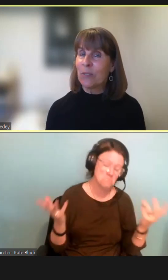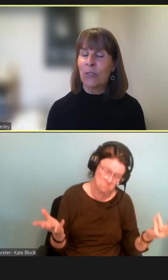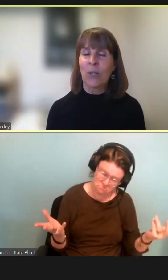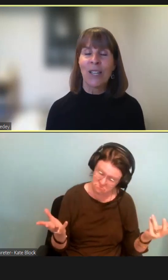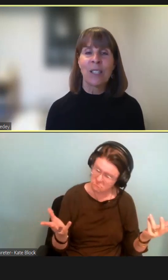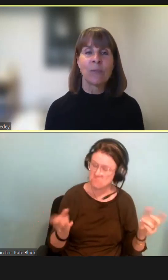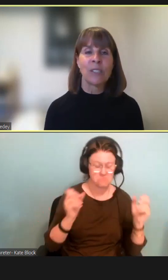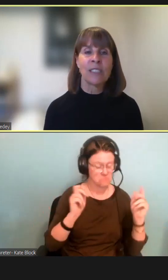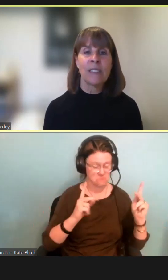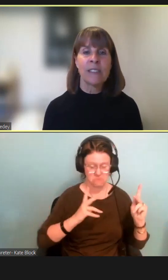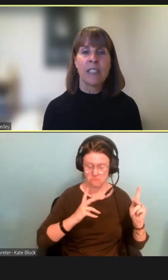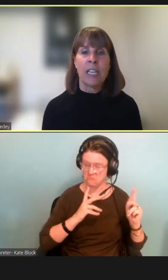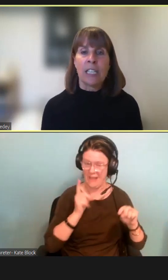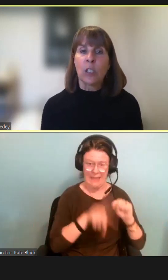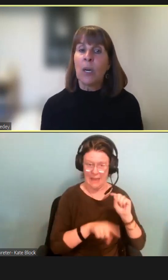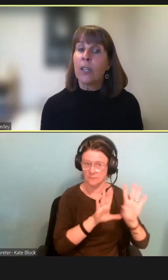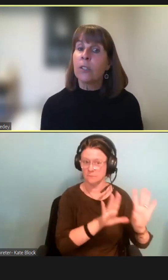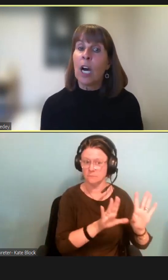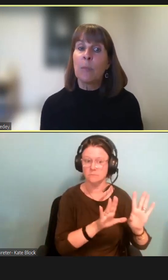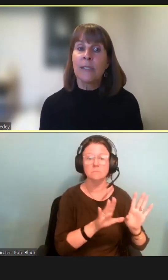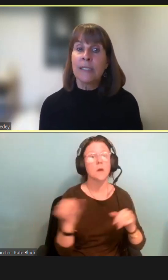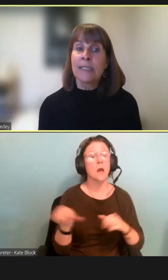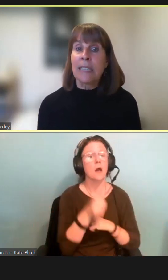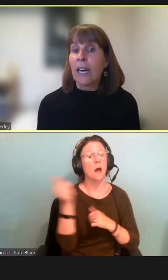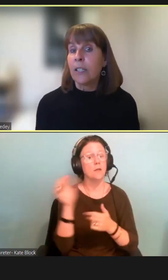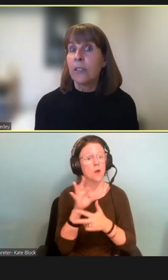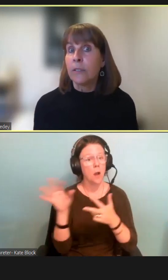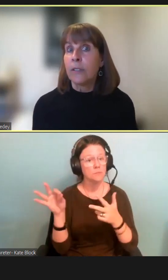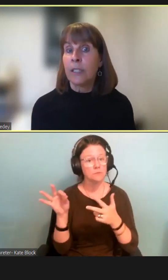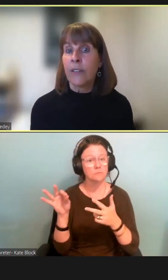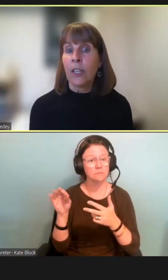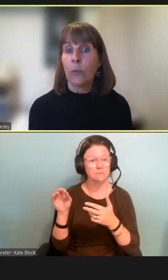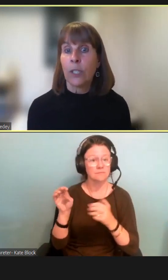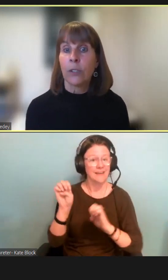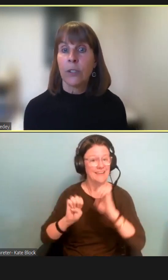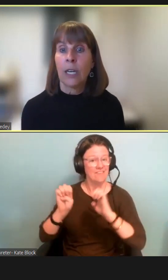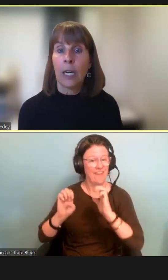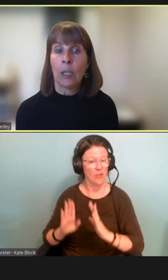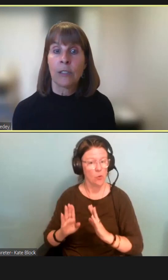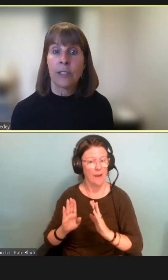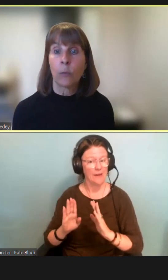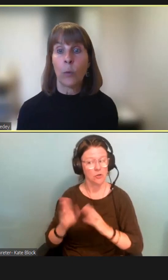variety of reasons some other options is to hire an evaluator uh that will be